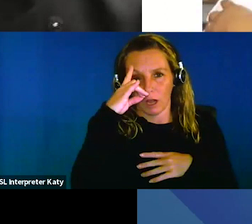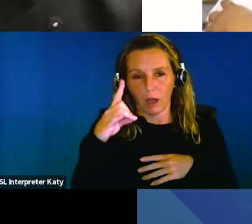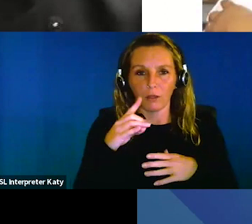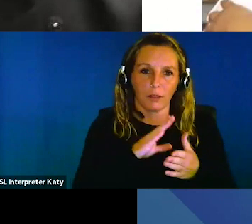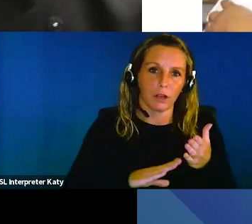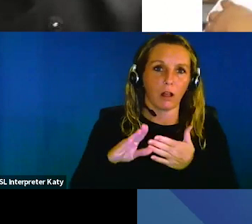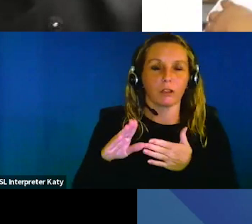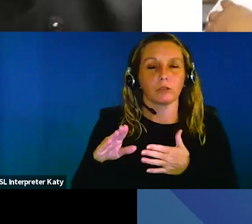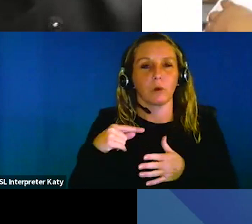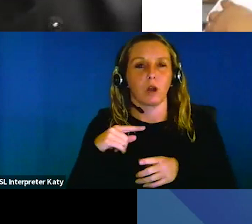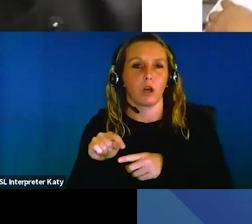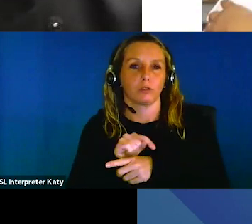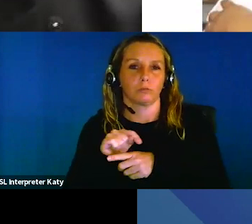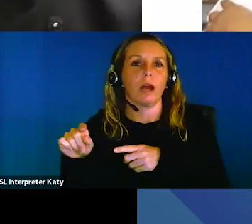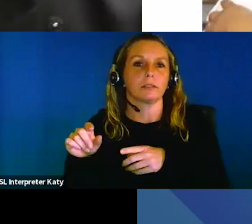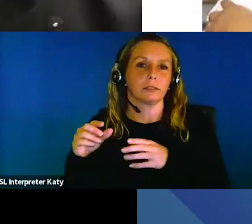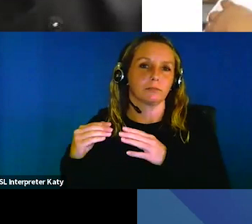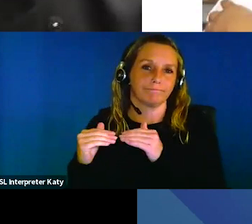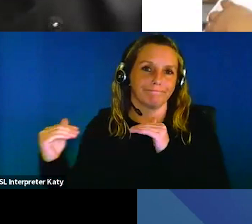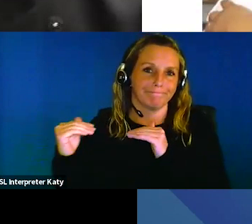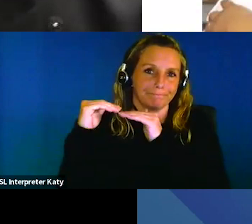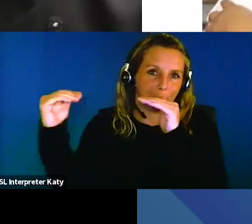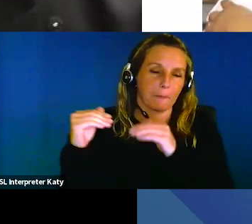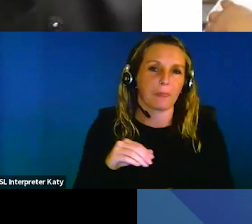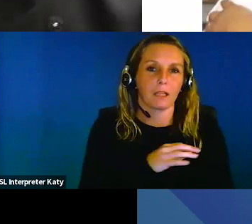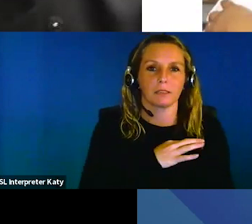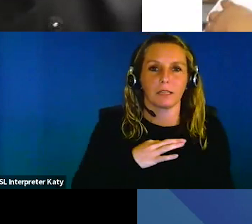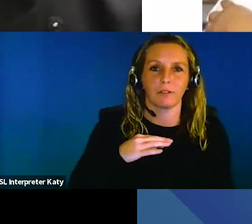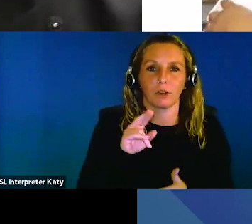She she has been faculty at the University of California at Berkeley,